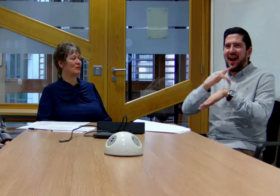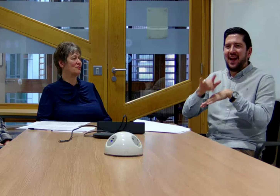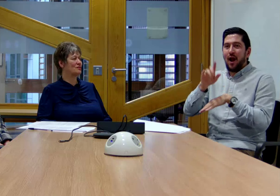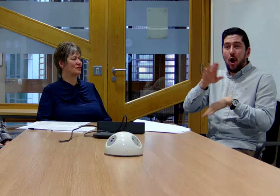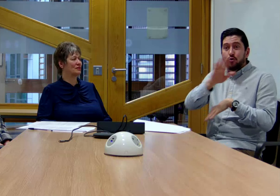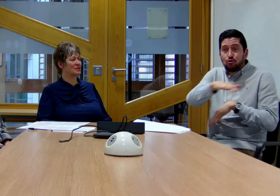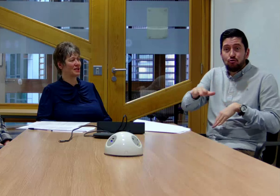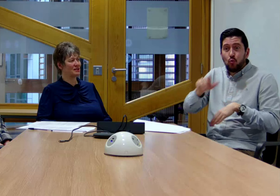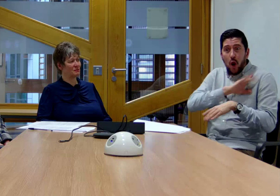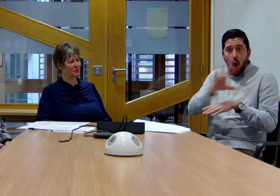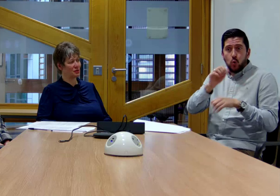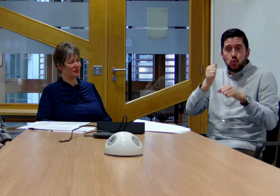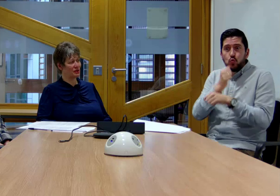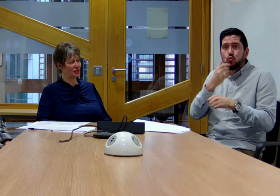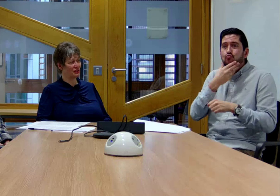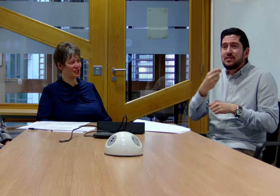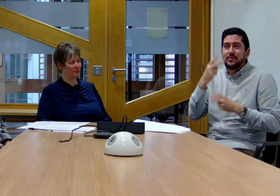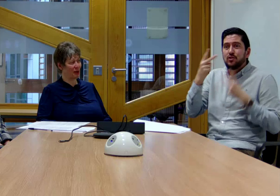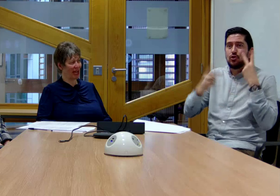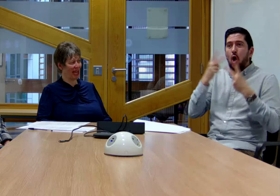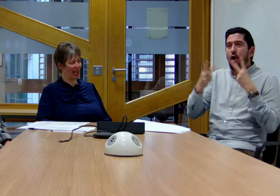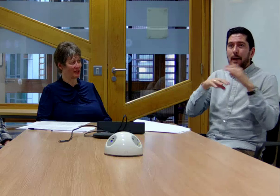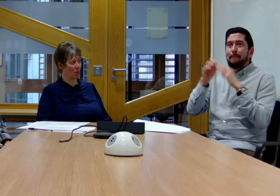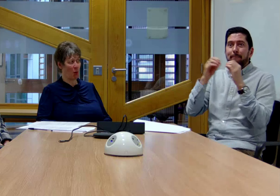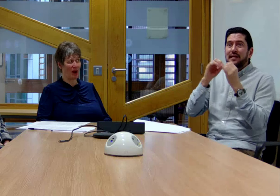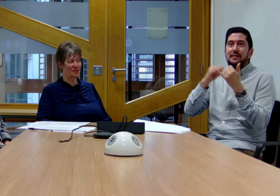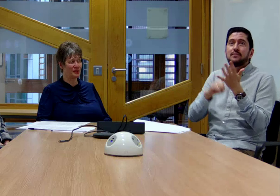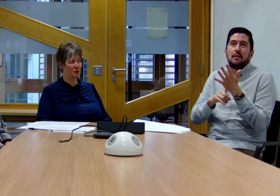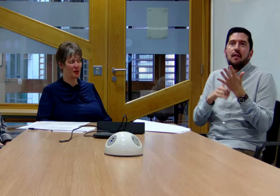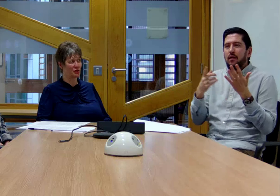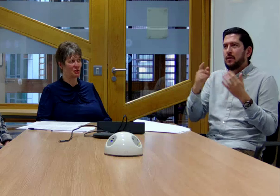if everybody is really involved and they're excited about doing their Nativity play, so